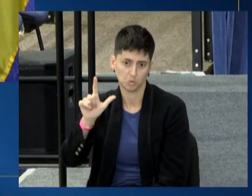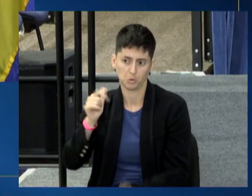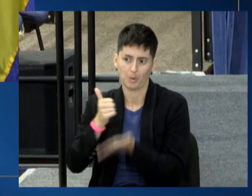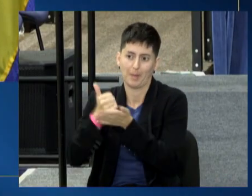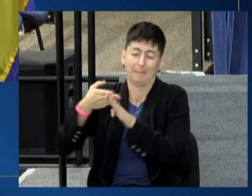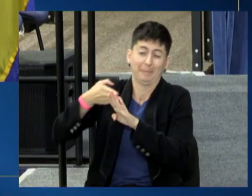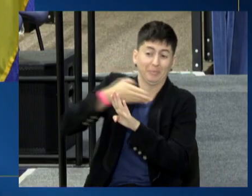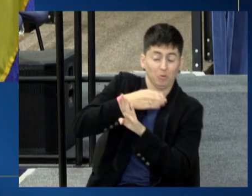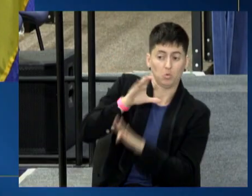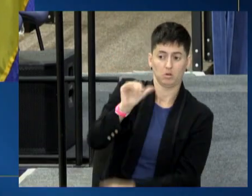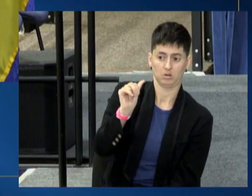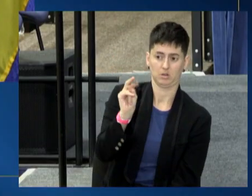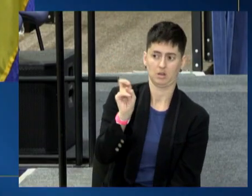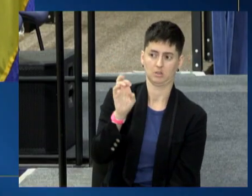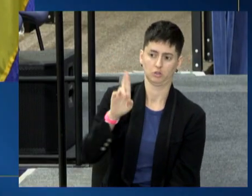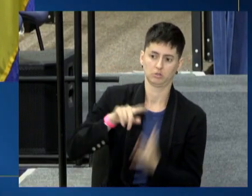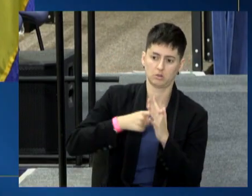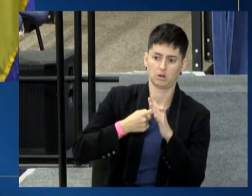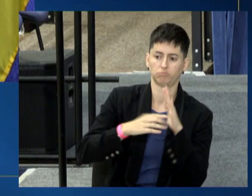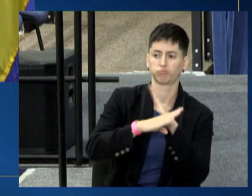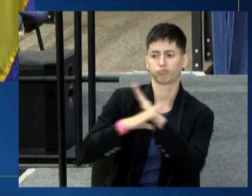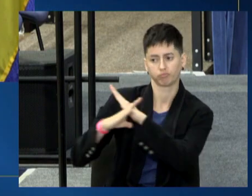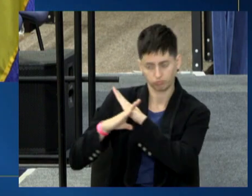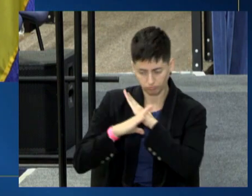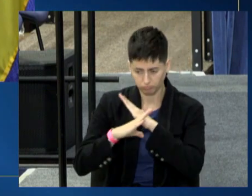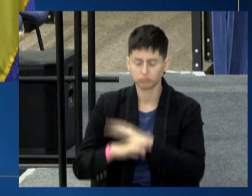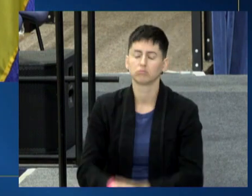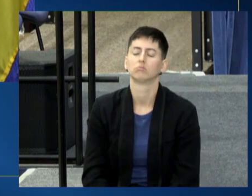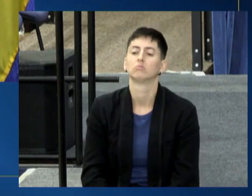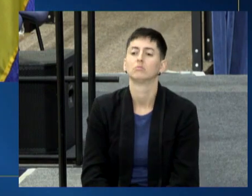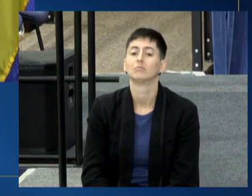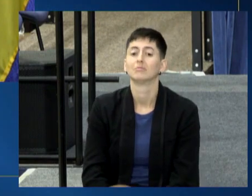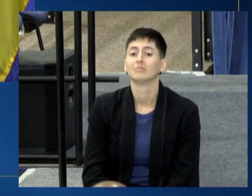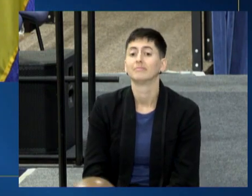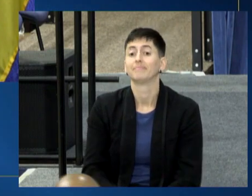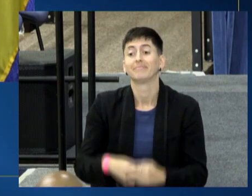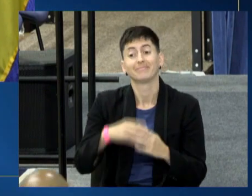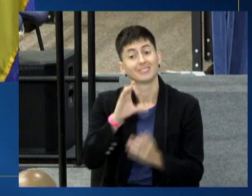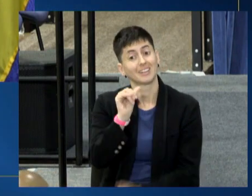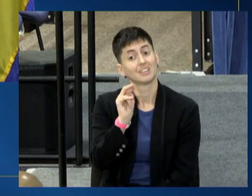We've been working hard to expand cancer screenings and advance the study of new